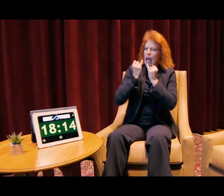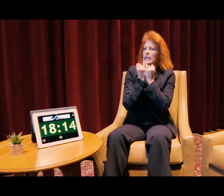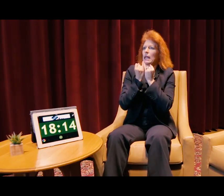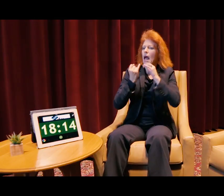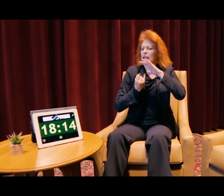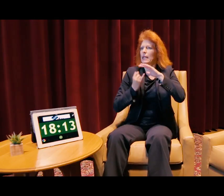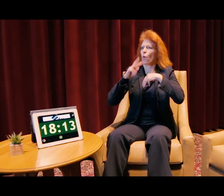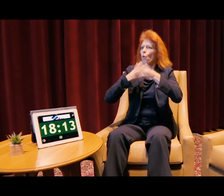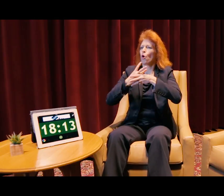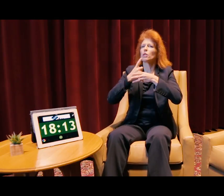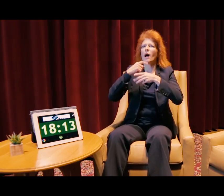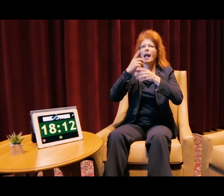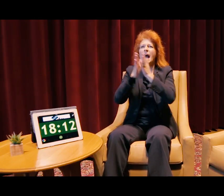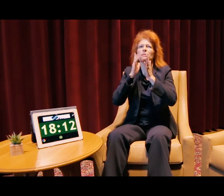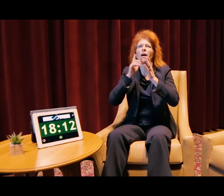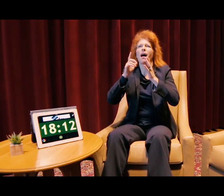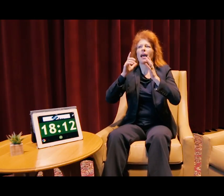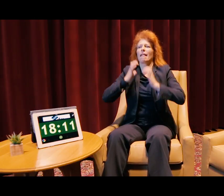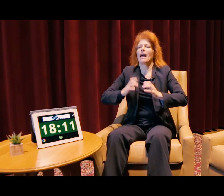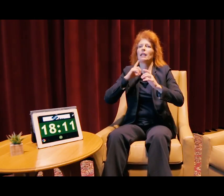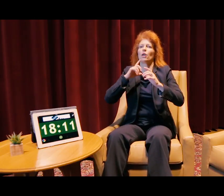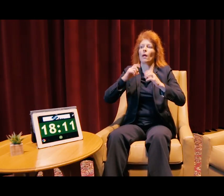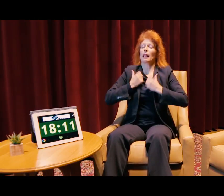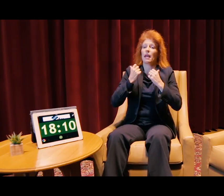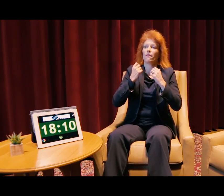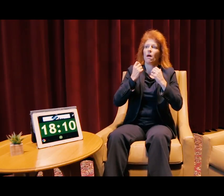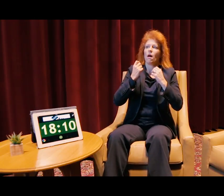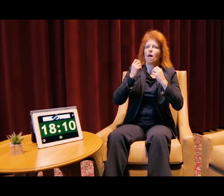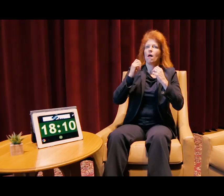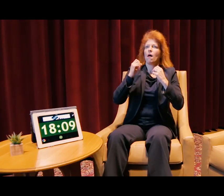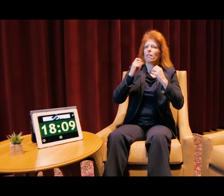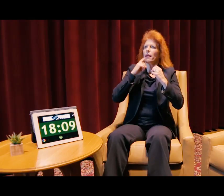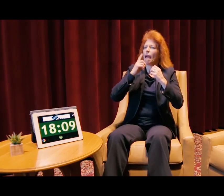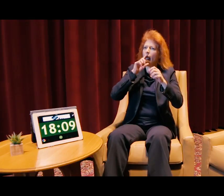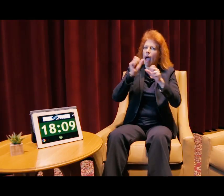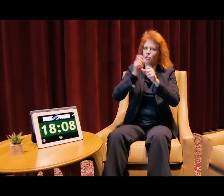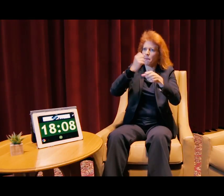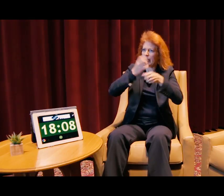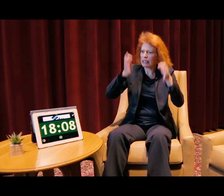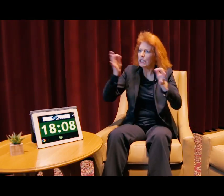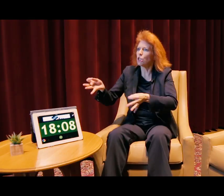to my clients is how do you live more awe and less absolute. And so I realized that I was living a pretty absolute world